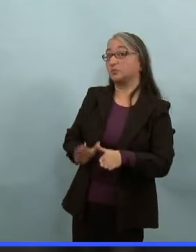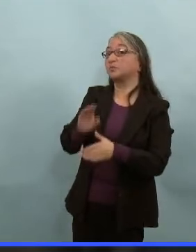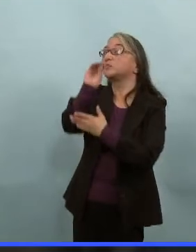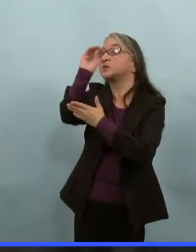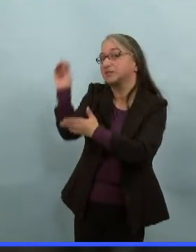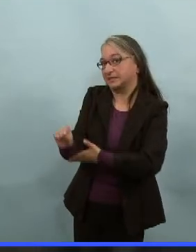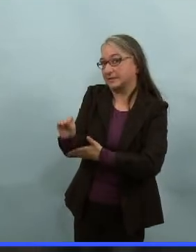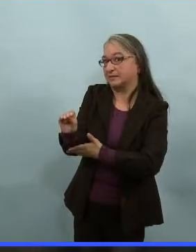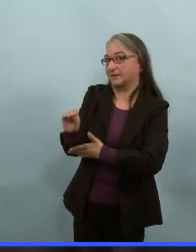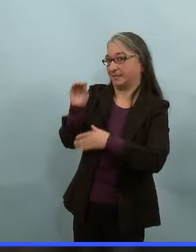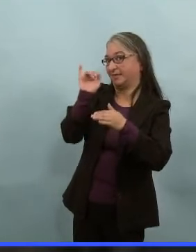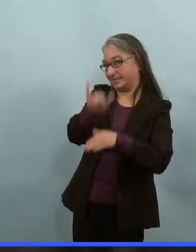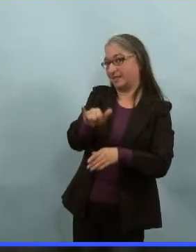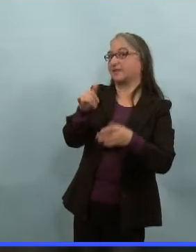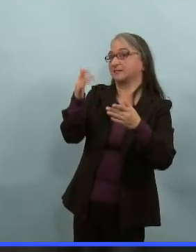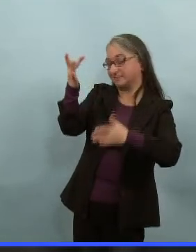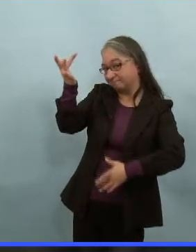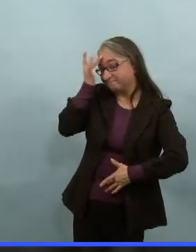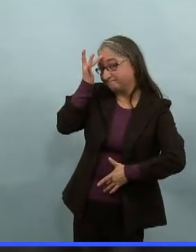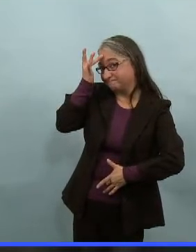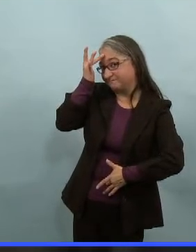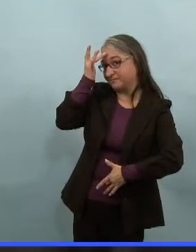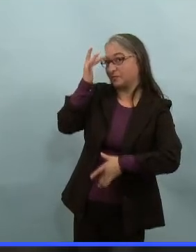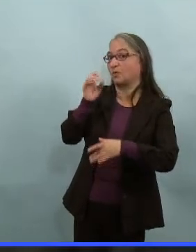perhaps our newsroom would be able to get that number for you from shared health